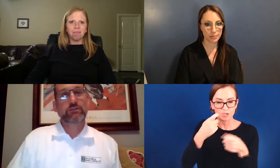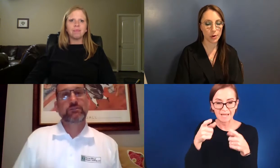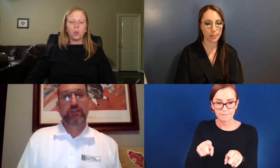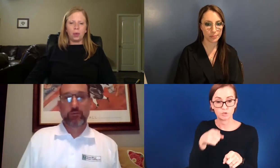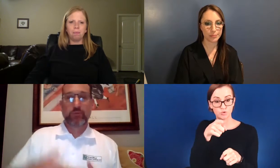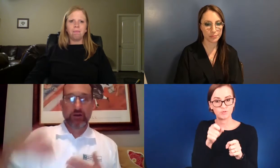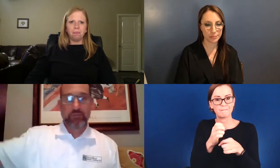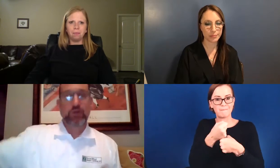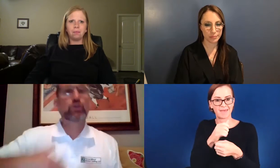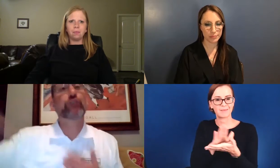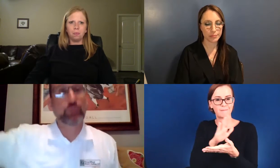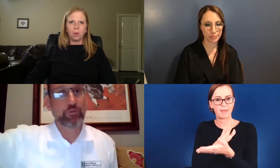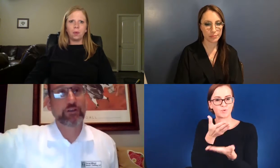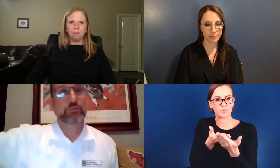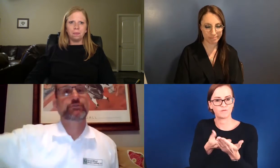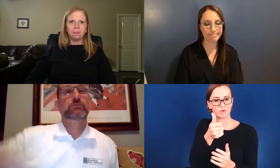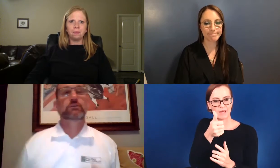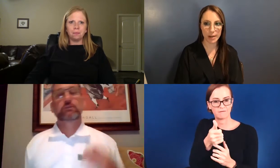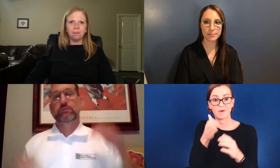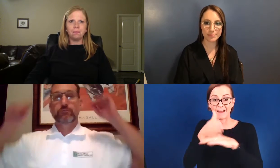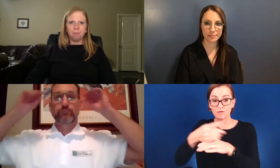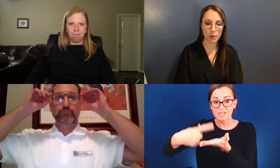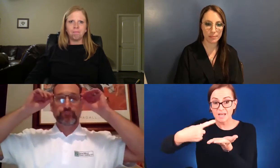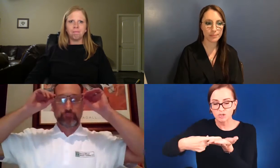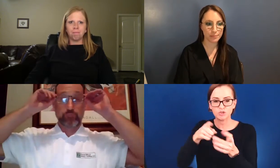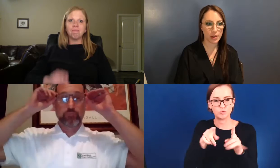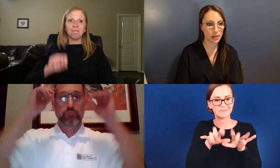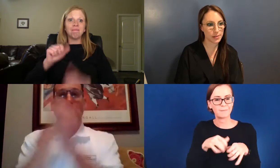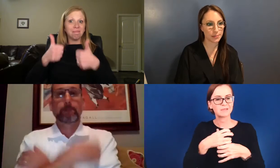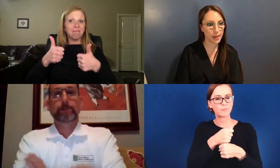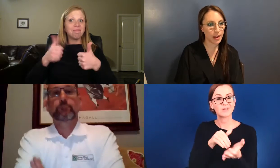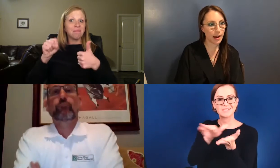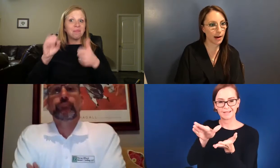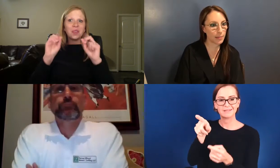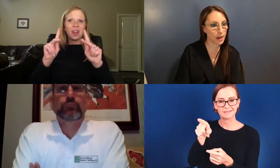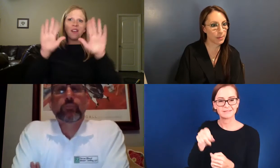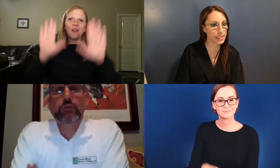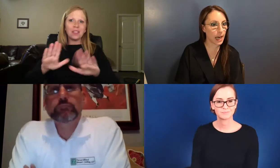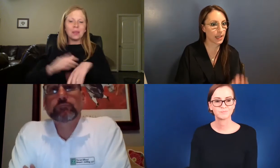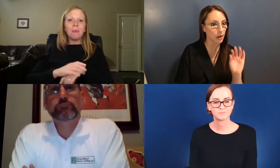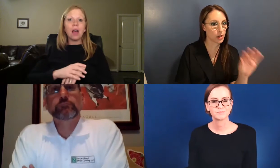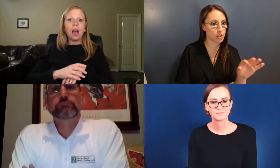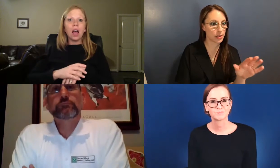is you send them an email confirming what they told you. Yeah, okay, awesome. I'm gonna tie in a question